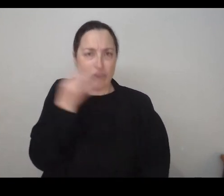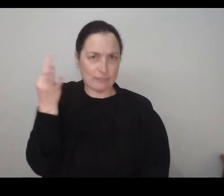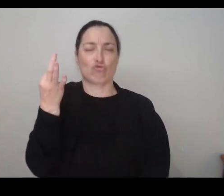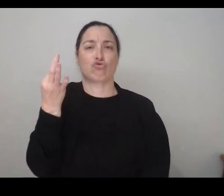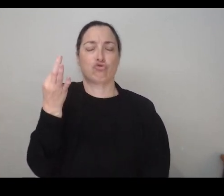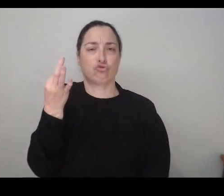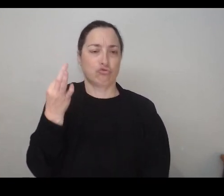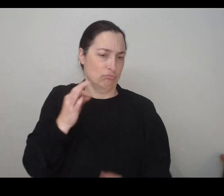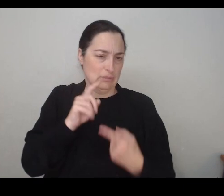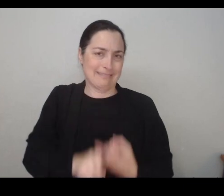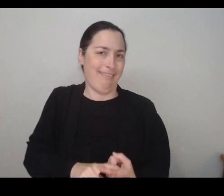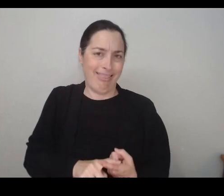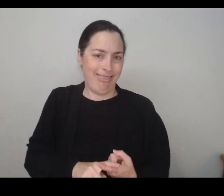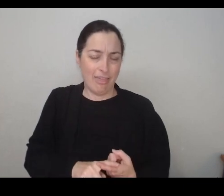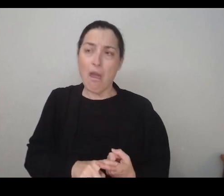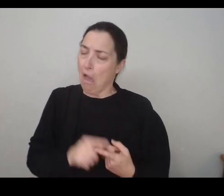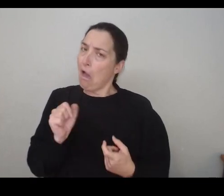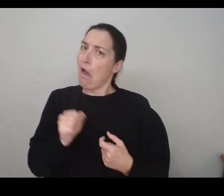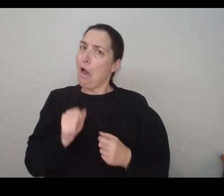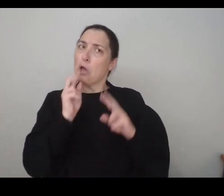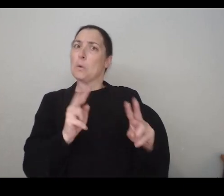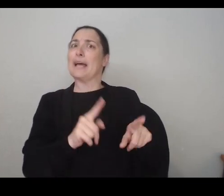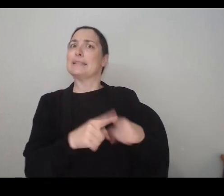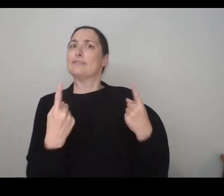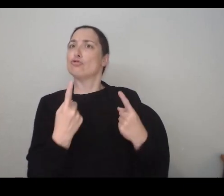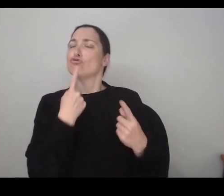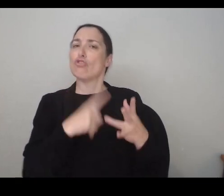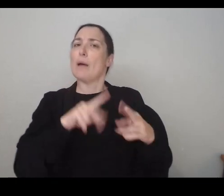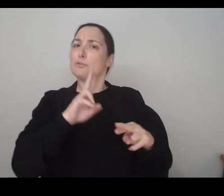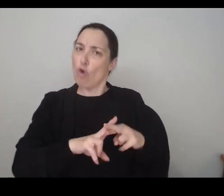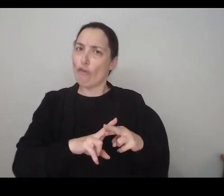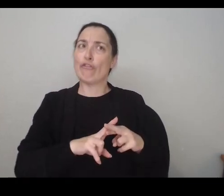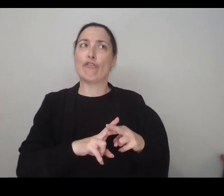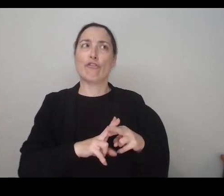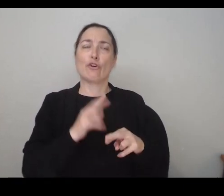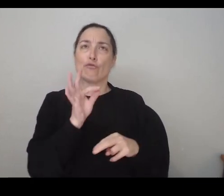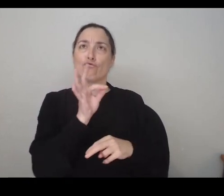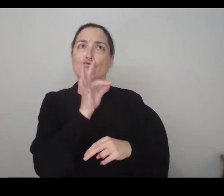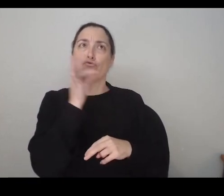Surely looking at different kinds of civilizations, but looking always back to Paris.